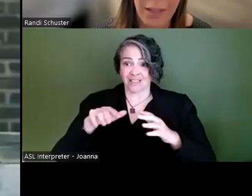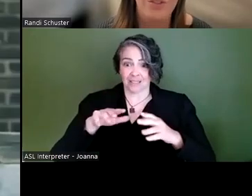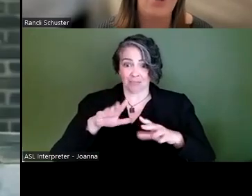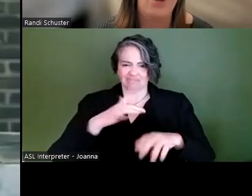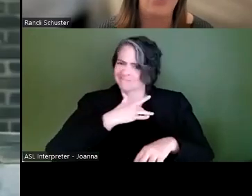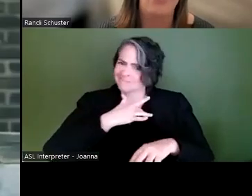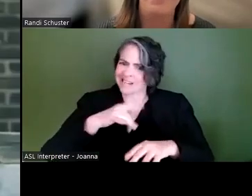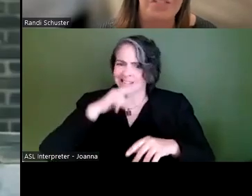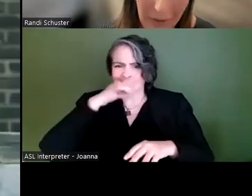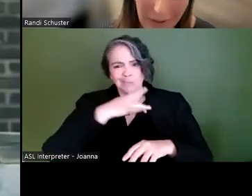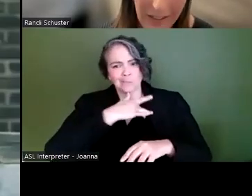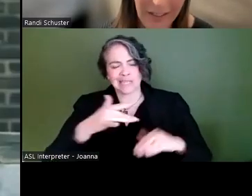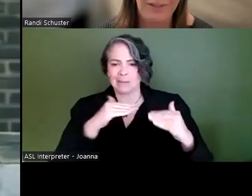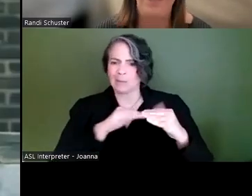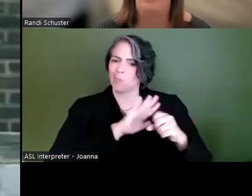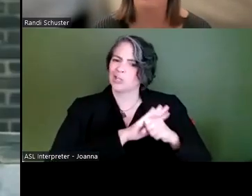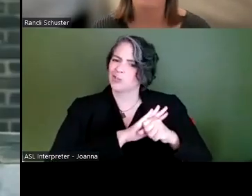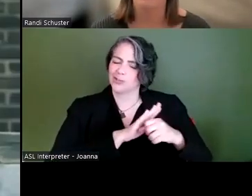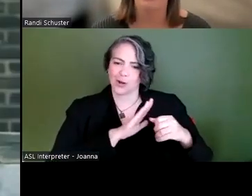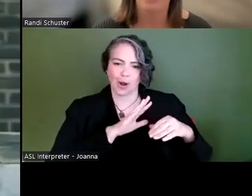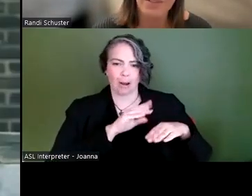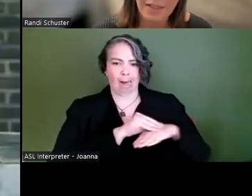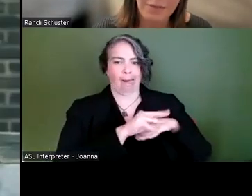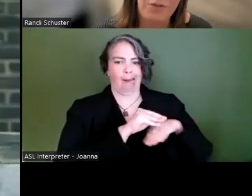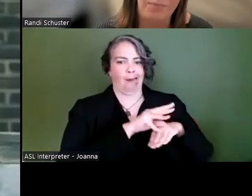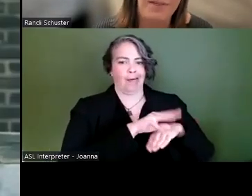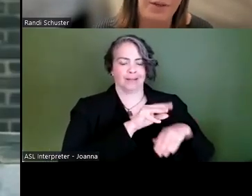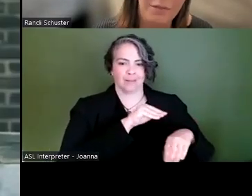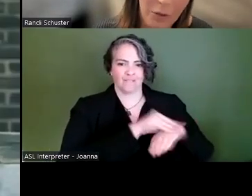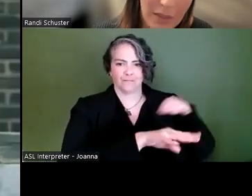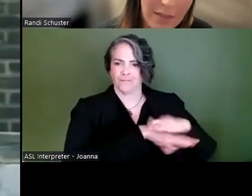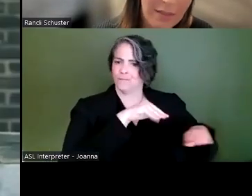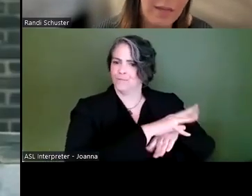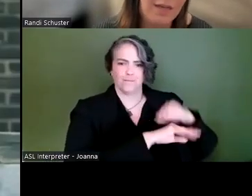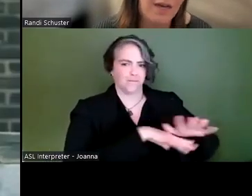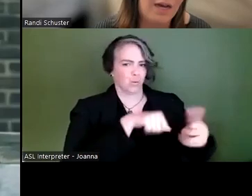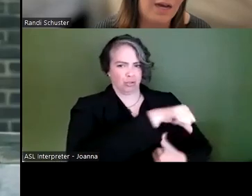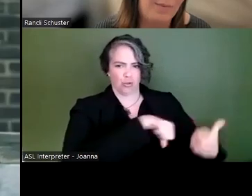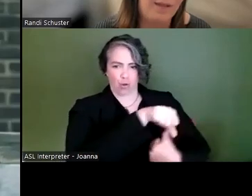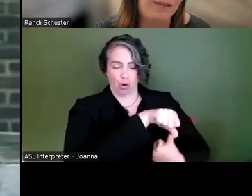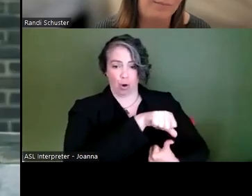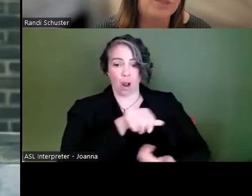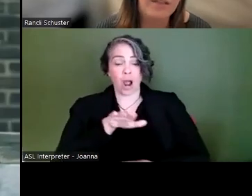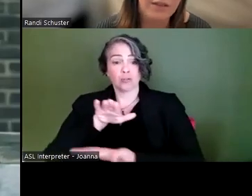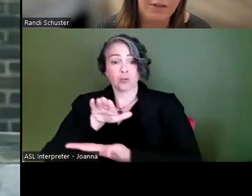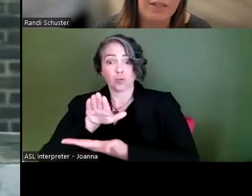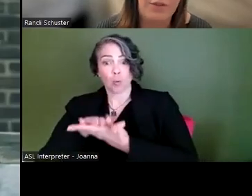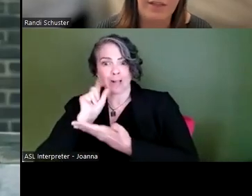kids talk with each other. Kids are responsive to peer influences, and particularly during the